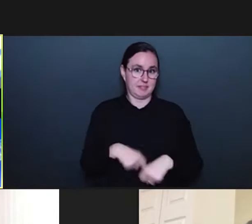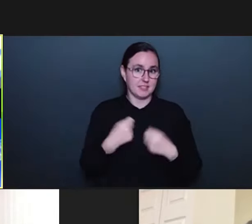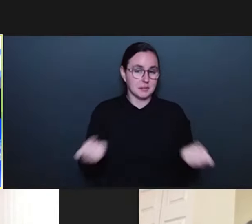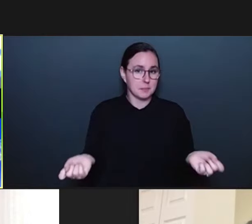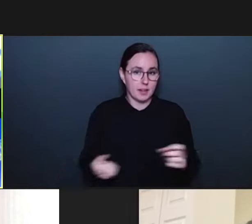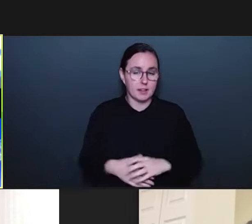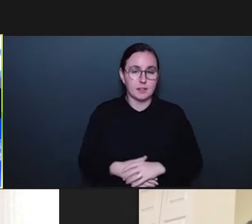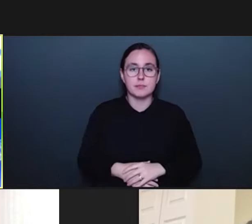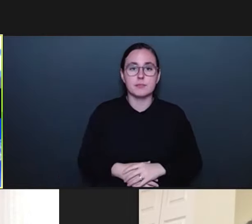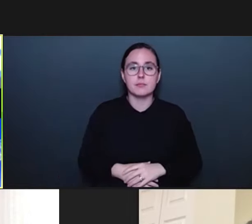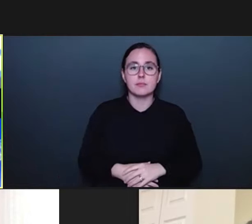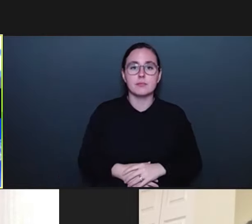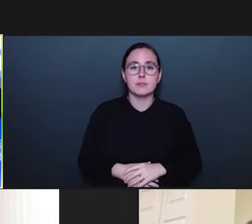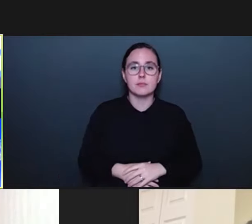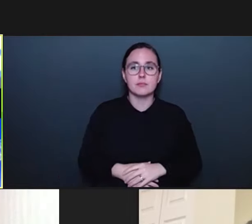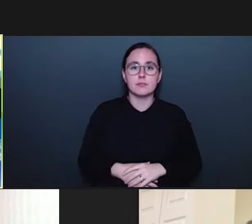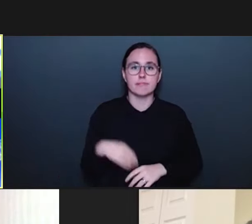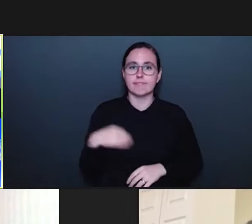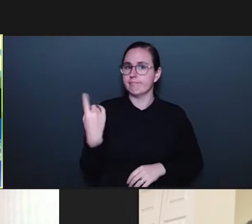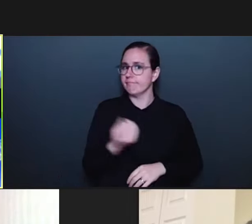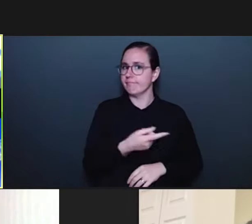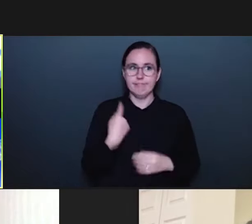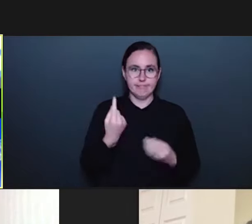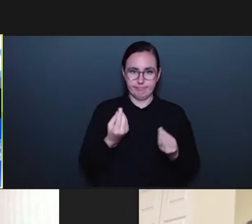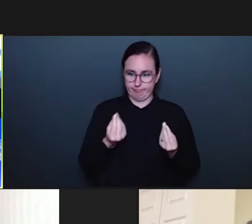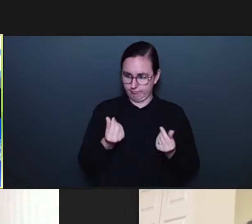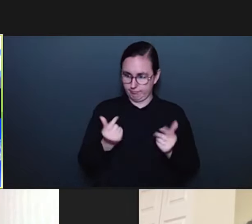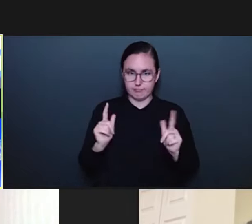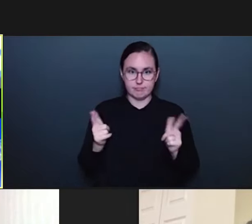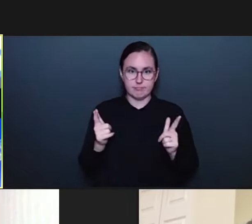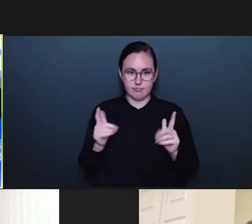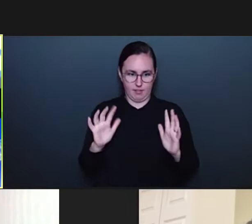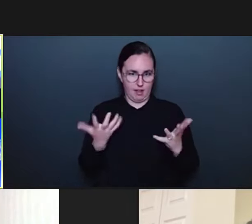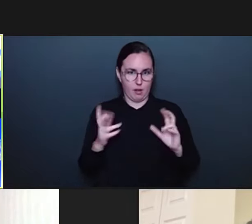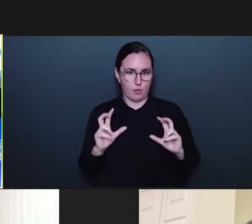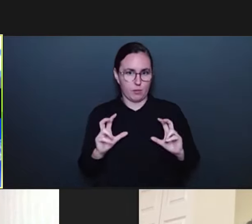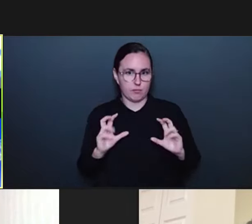critical issues and critical areas and these sort of ripple effects which it creates in the society.